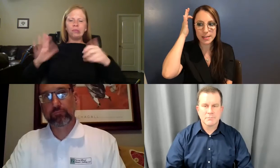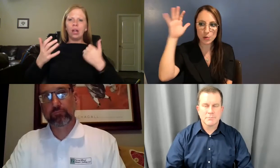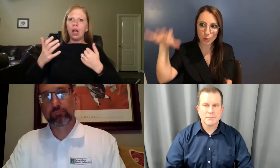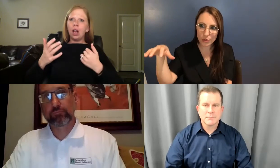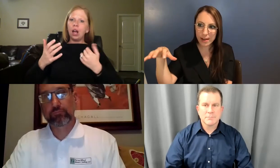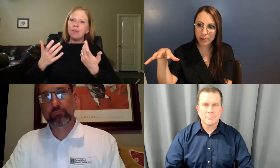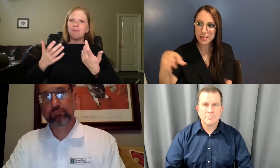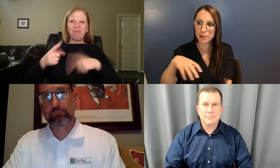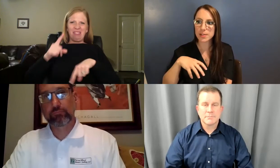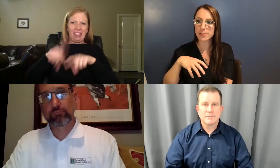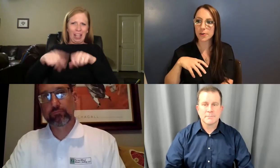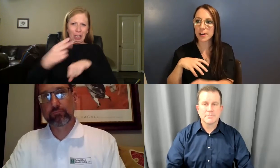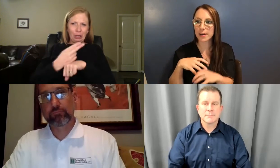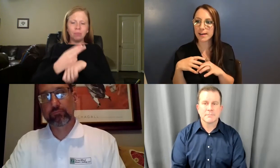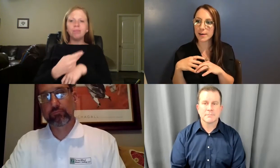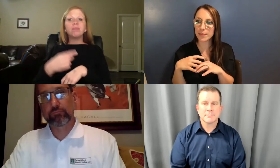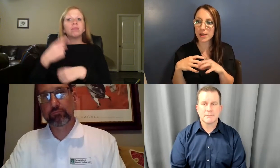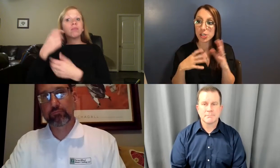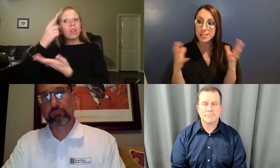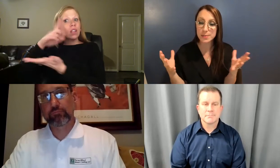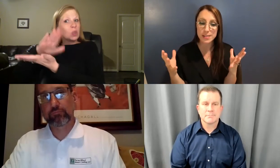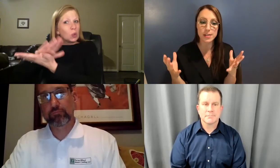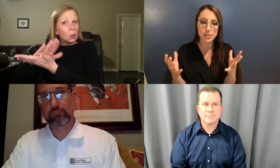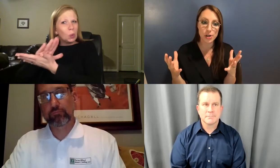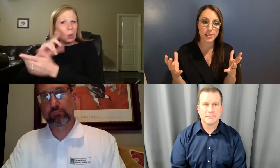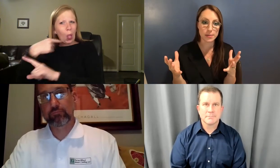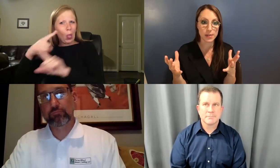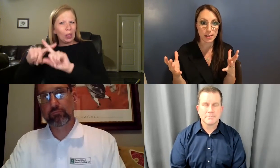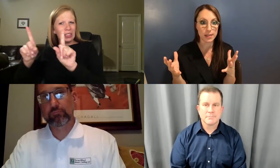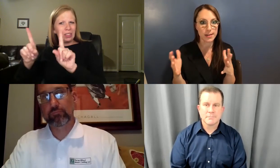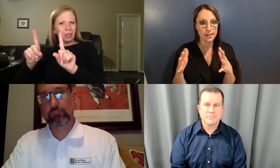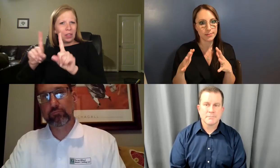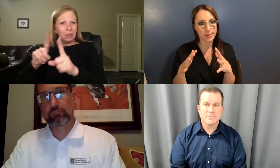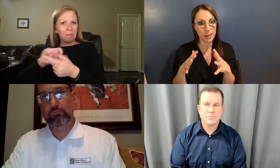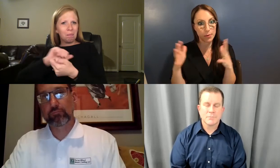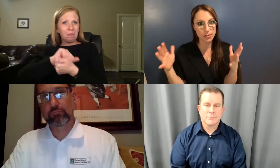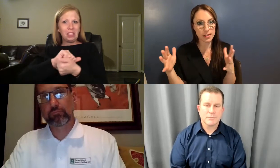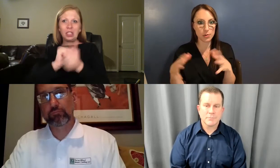in schools that looks a little bit different. Adjacent Space does try to be that person